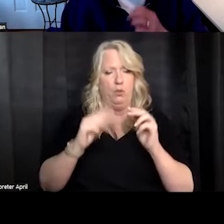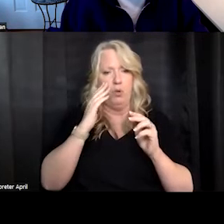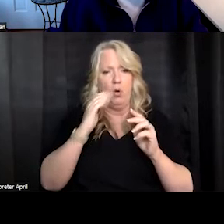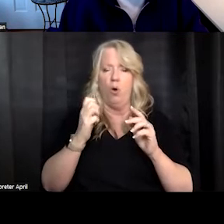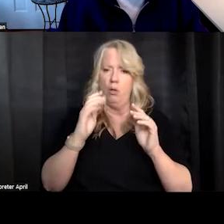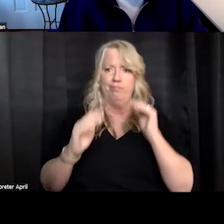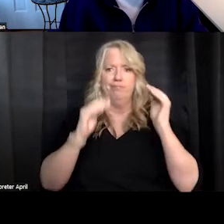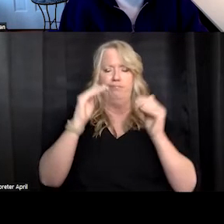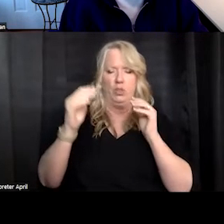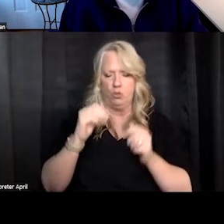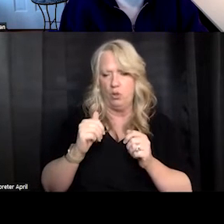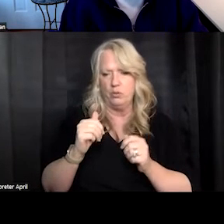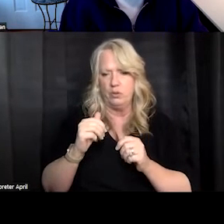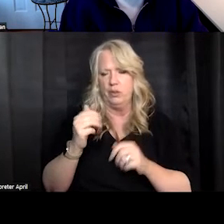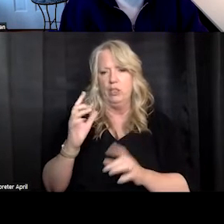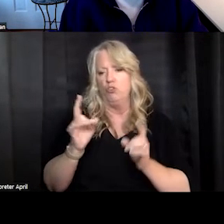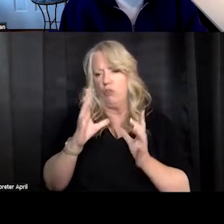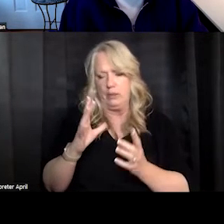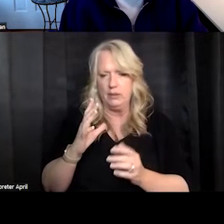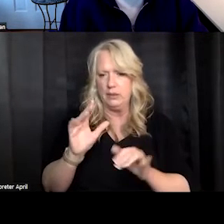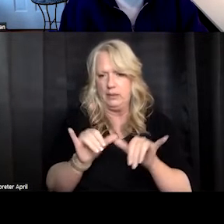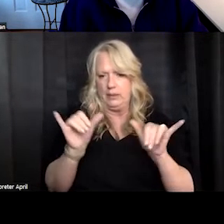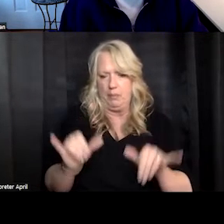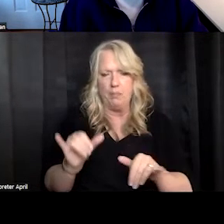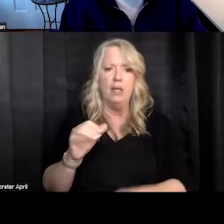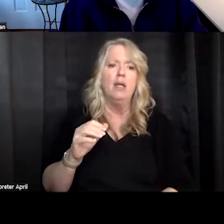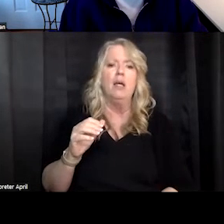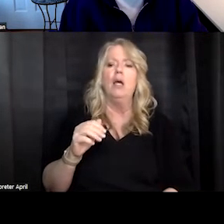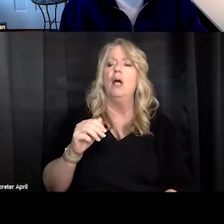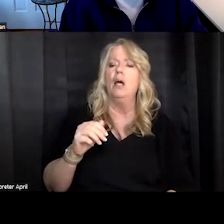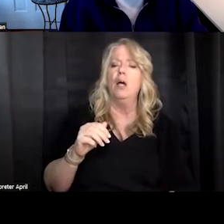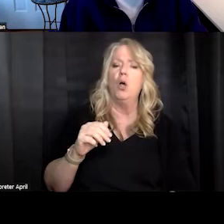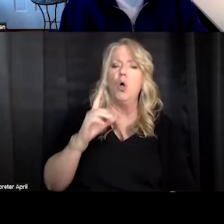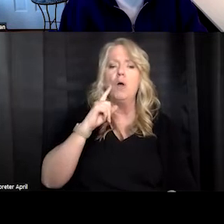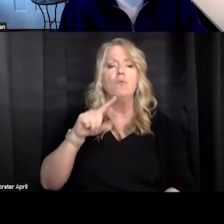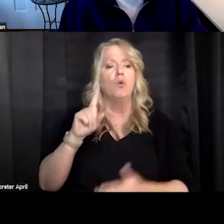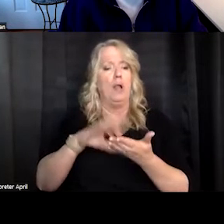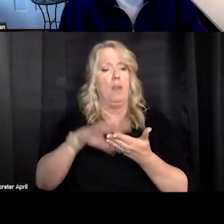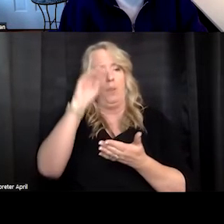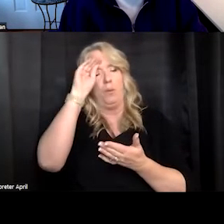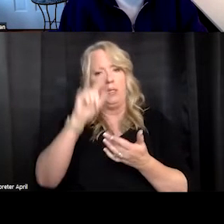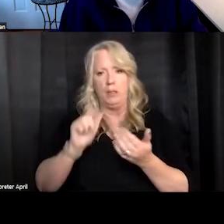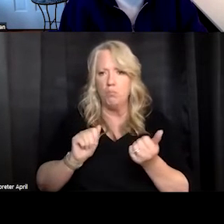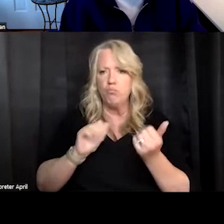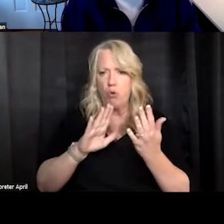. ONE IS THAT AS WE BEGAN TO REBUILD OUR, EXPAND OUR ADULT CRISIS SYSTEM IN PHILADELPHIA